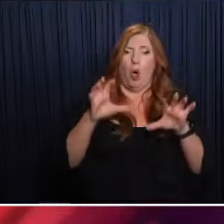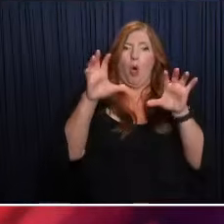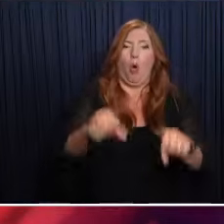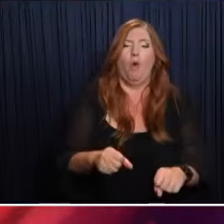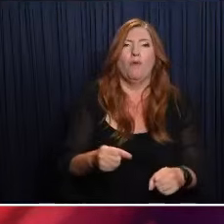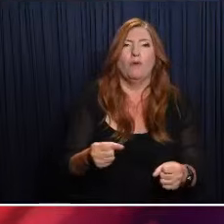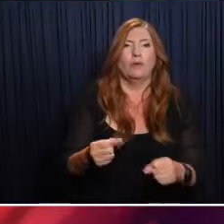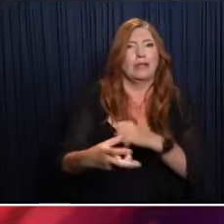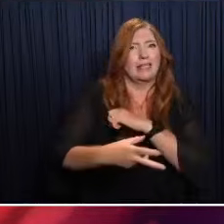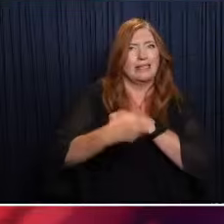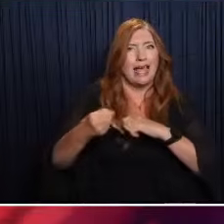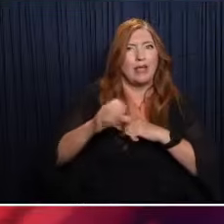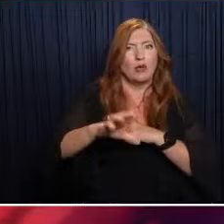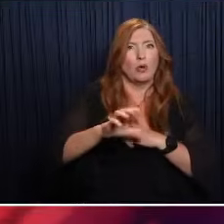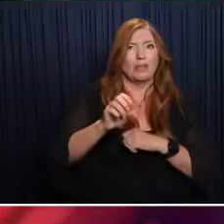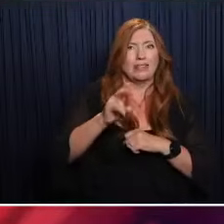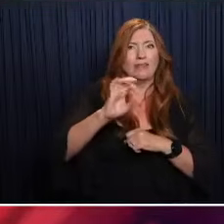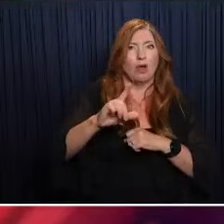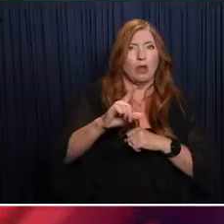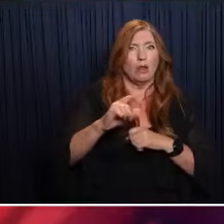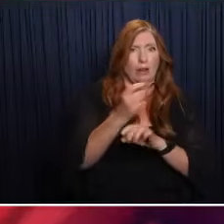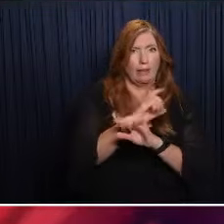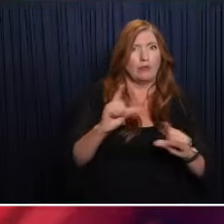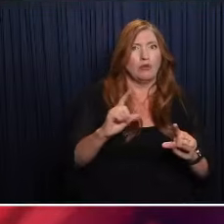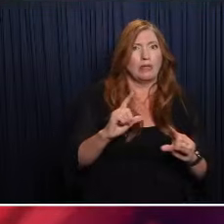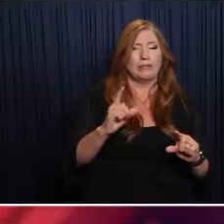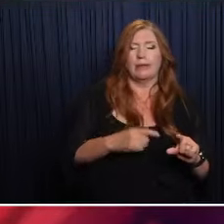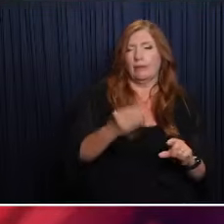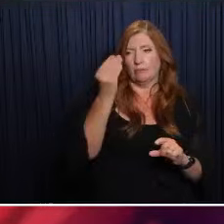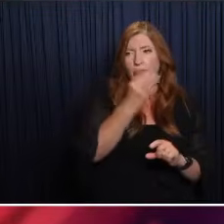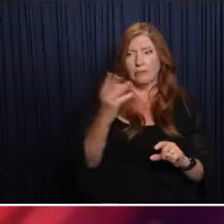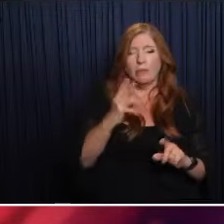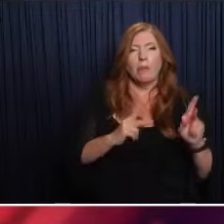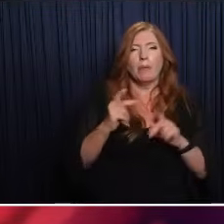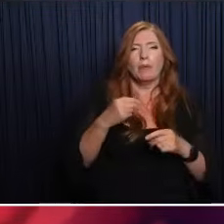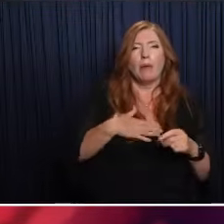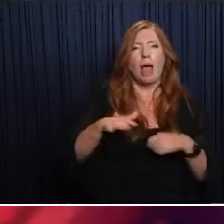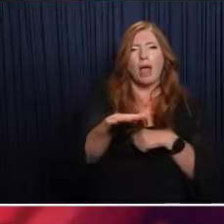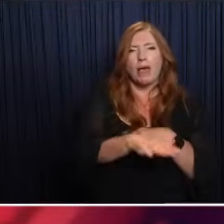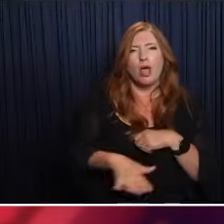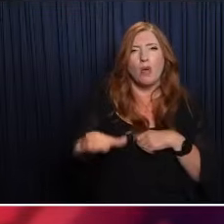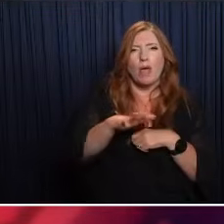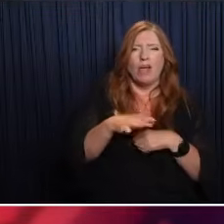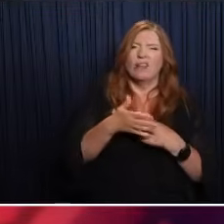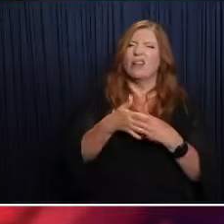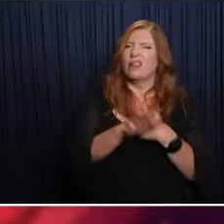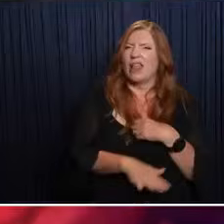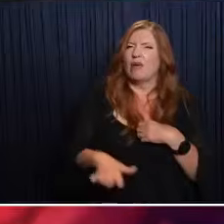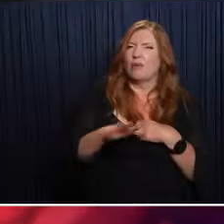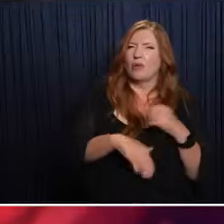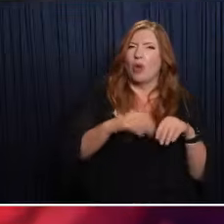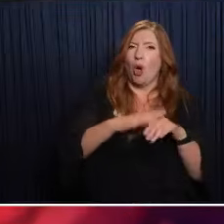DURING BLM RIOTS AND COVID.